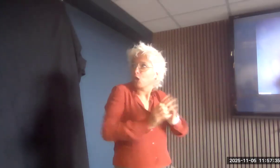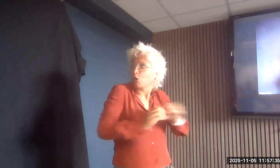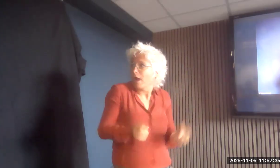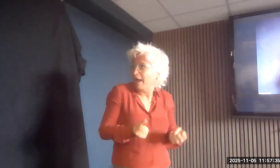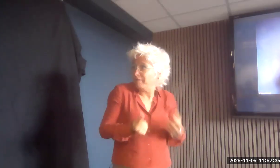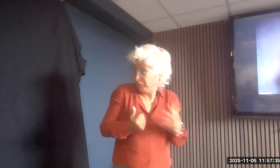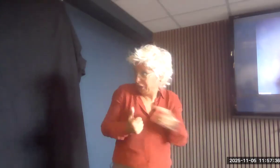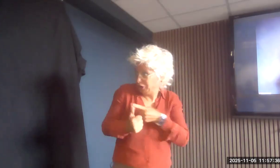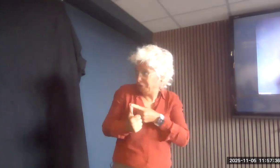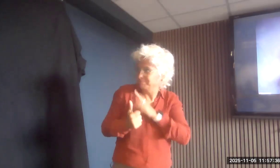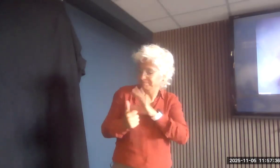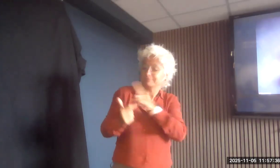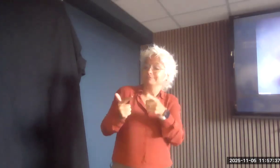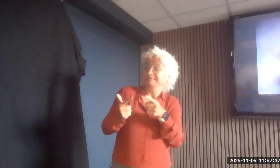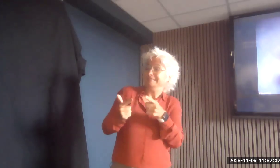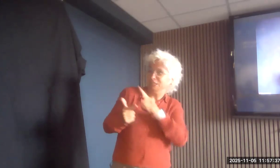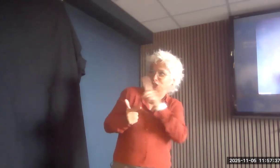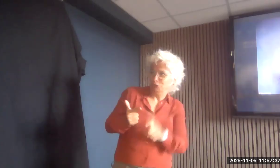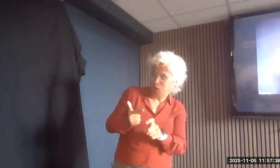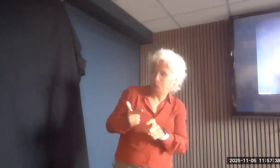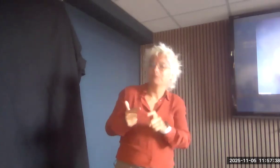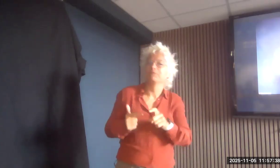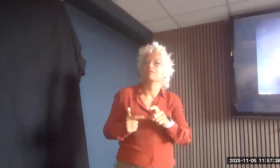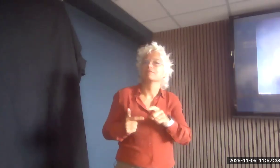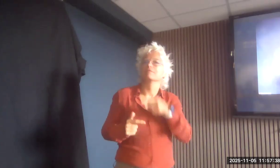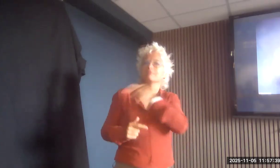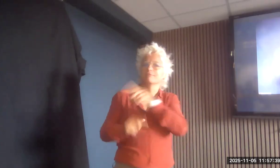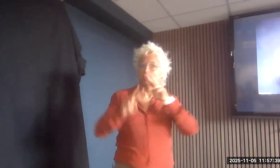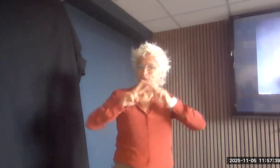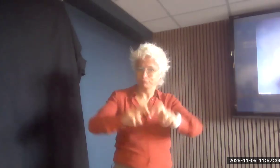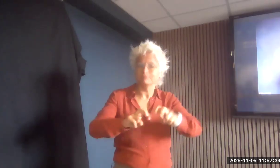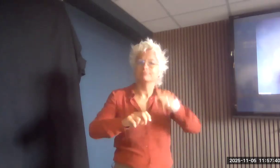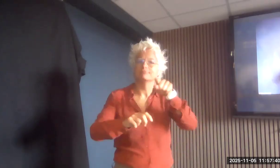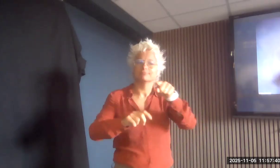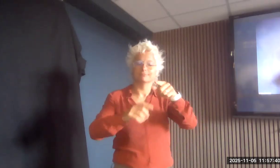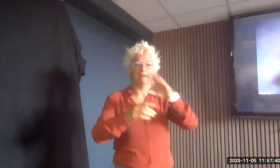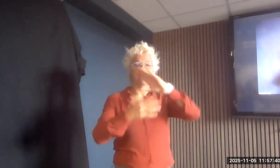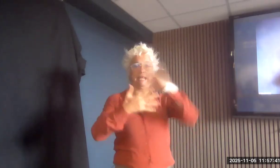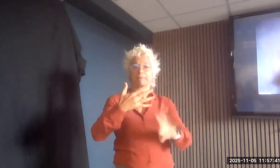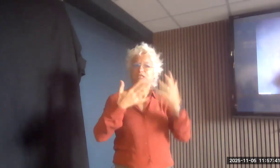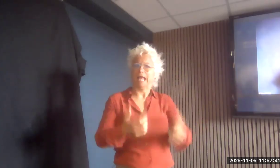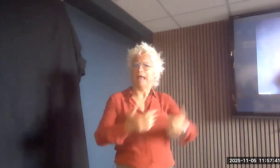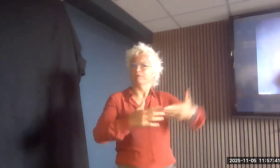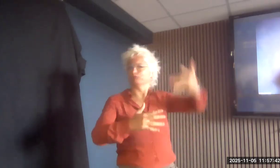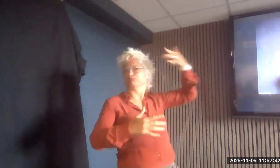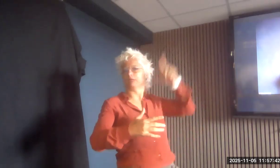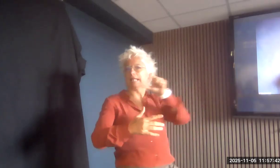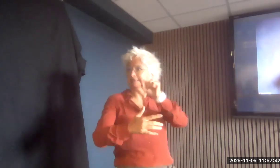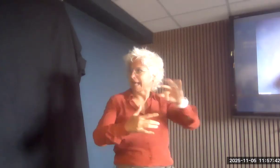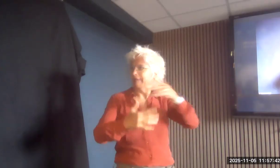signs that may not appear in dictionaries. And the second question that I have is with regards to